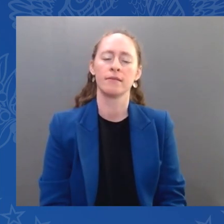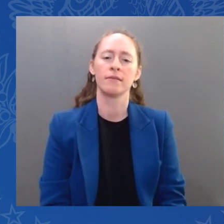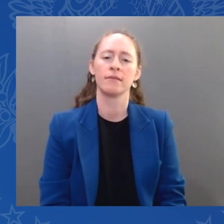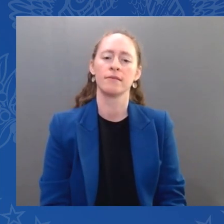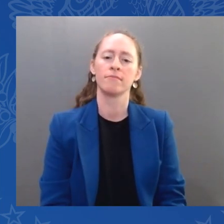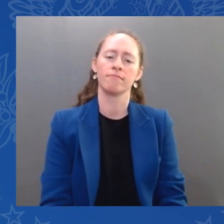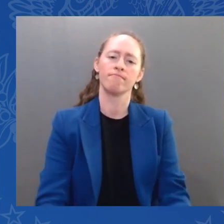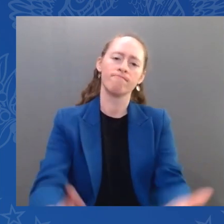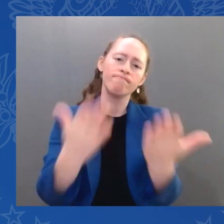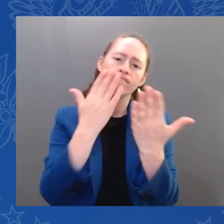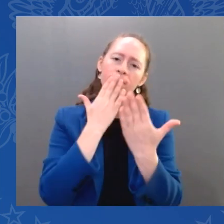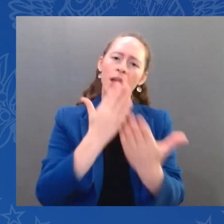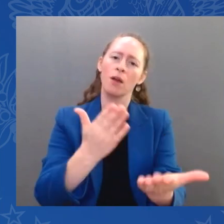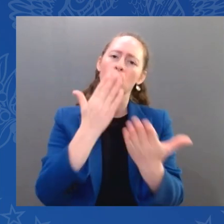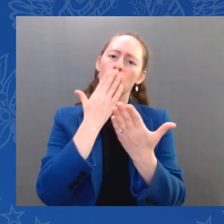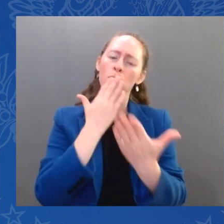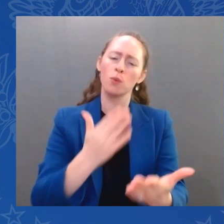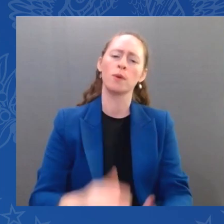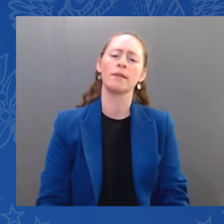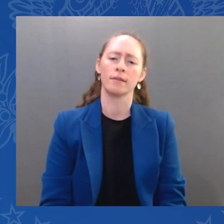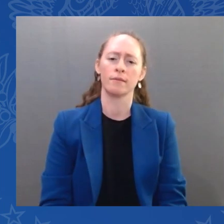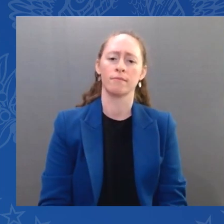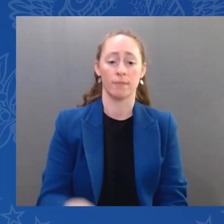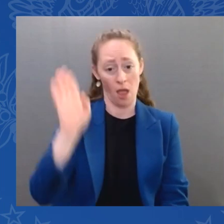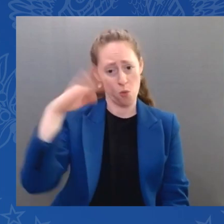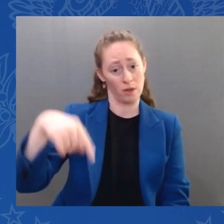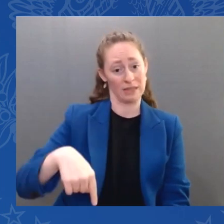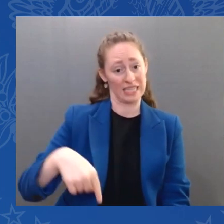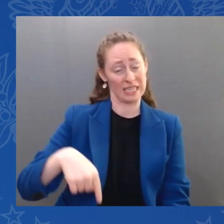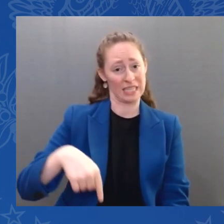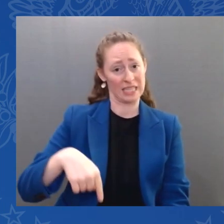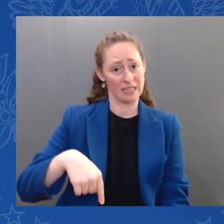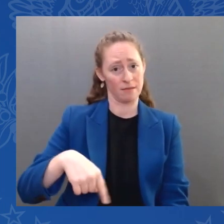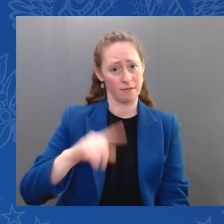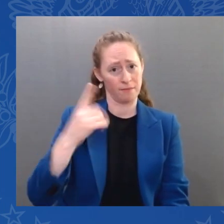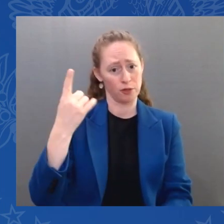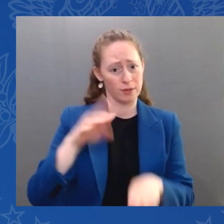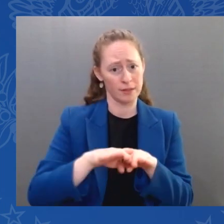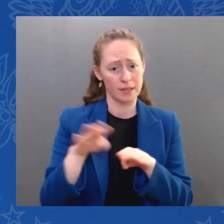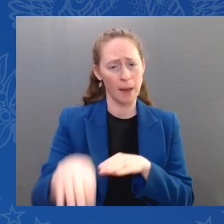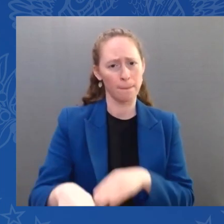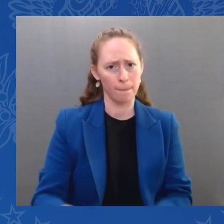and in some cases prevent future tragedies. But there is much more to do.